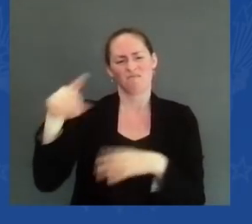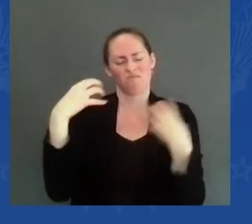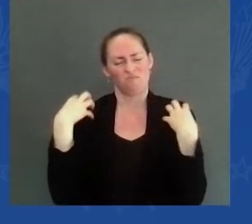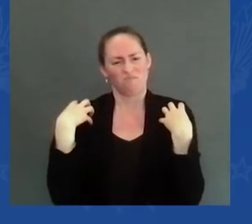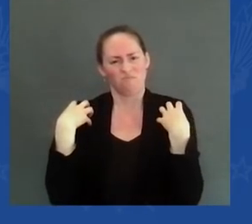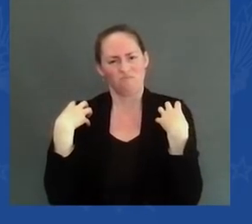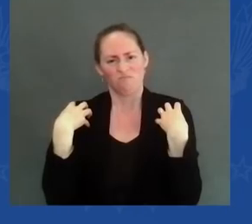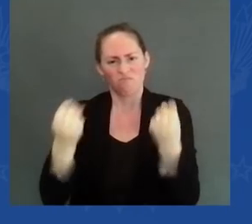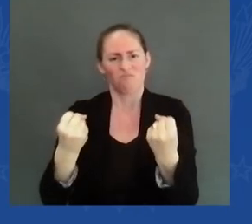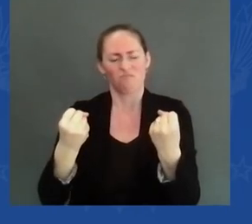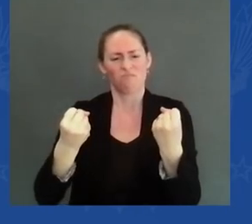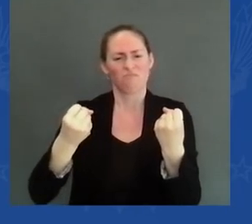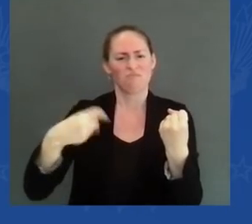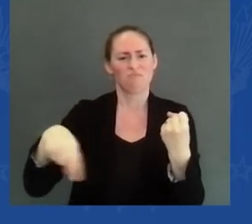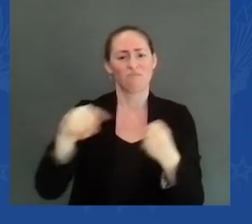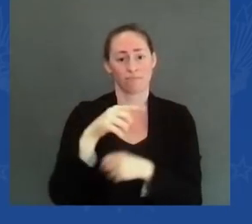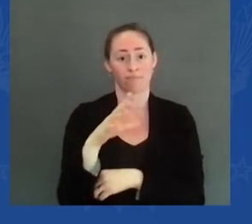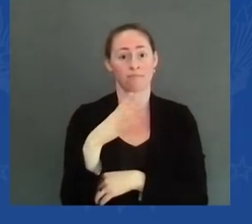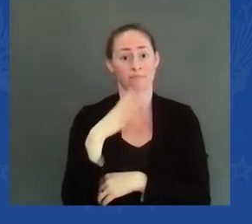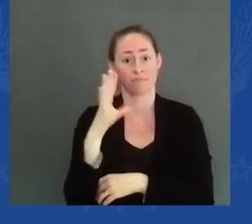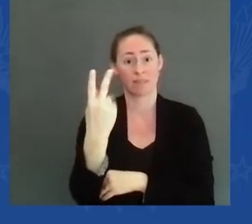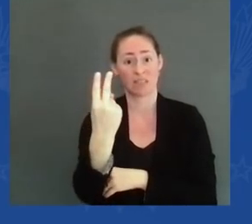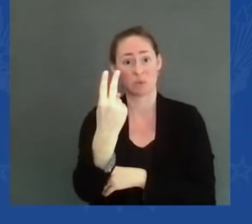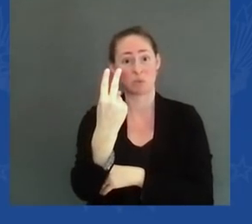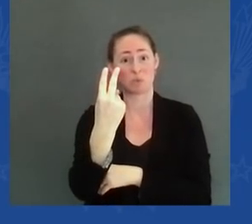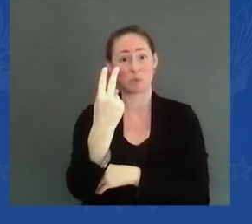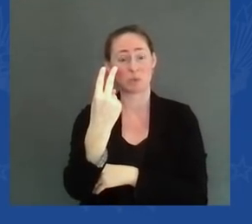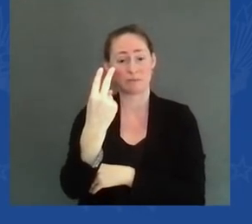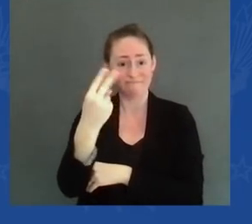Senator Schumer: Bless those fellas. The President: And, folks, the evidence is clear: